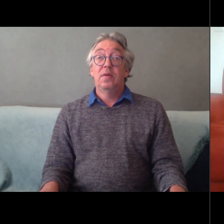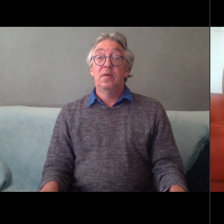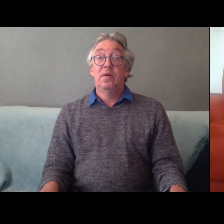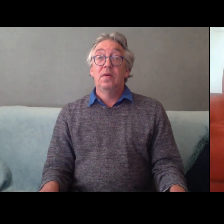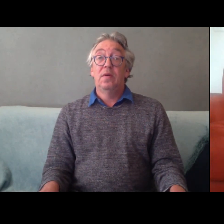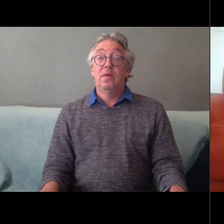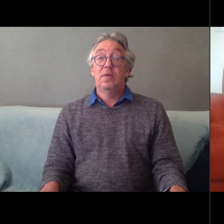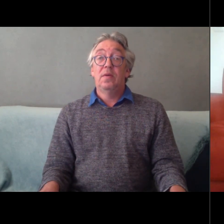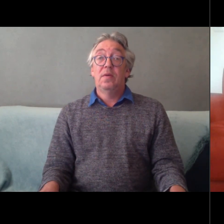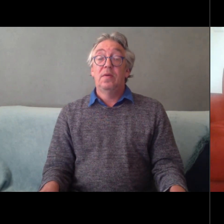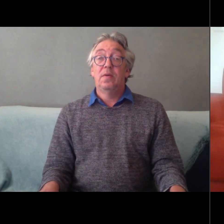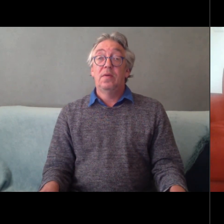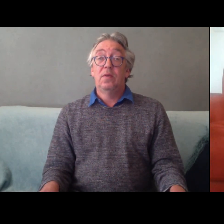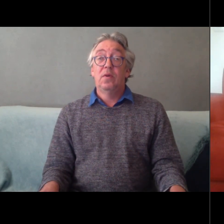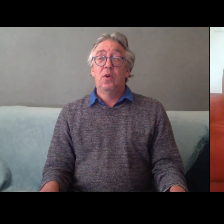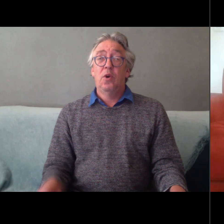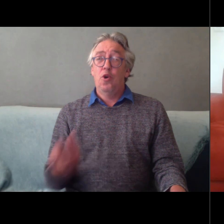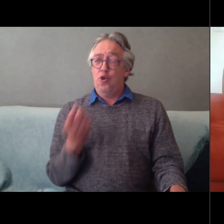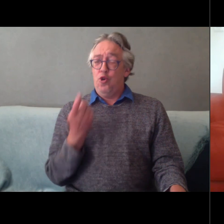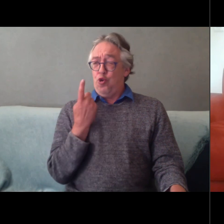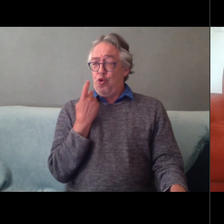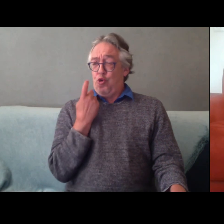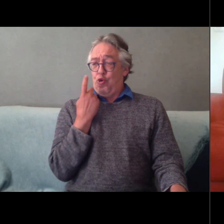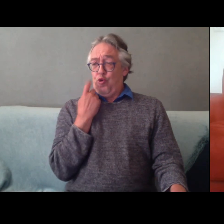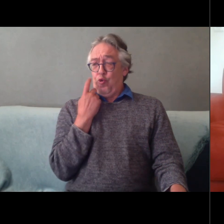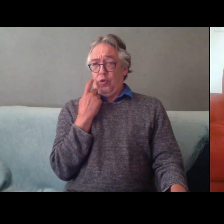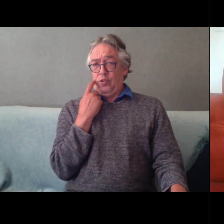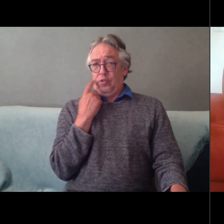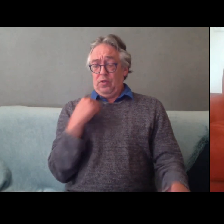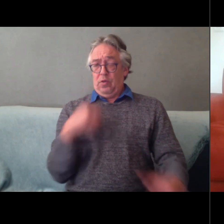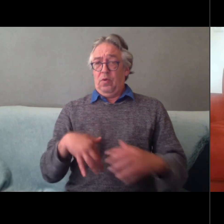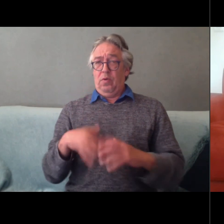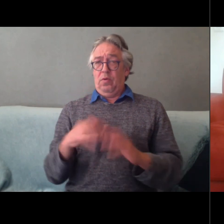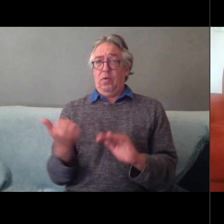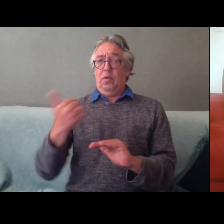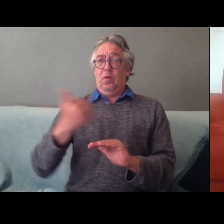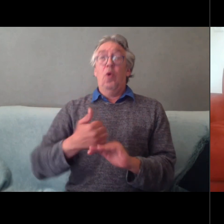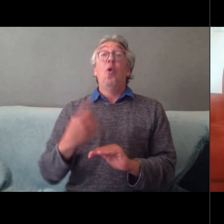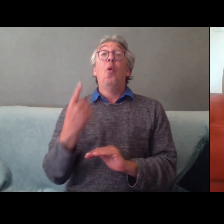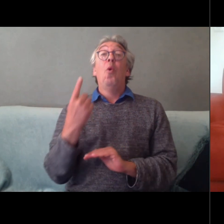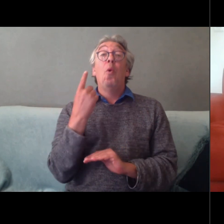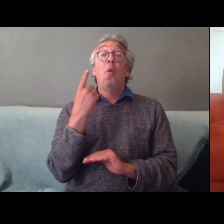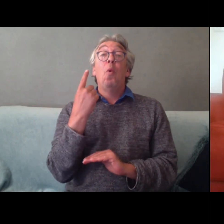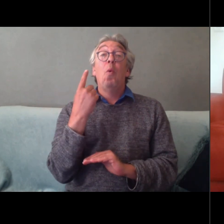We call them Solidarity Projects, part of the European Solidarity Corps.